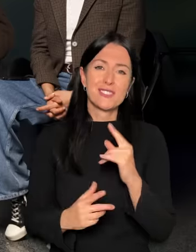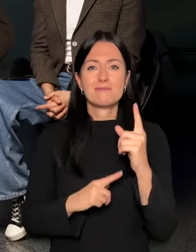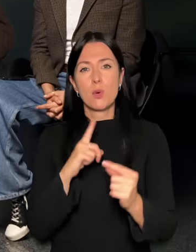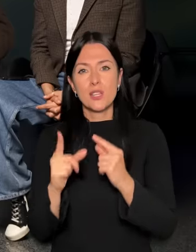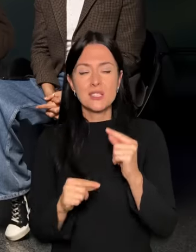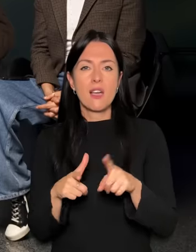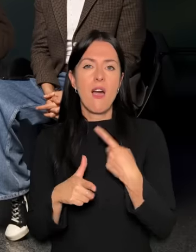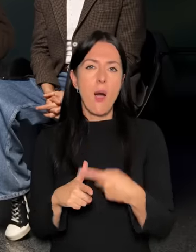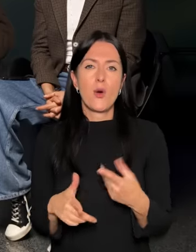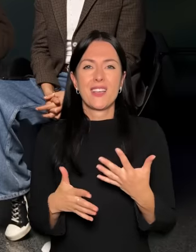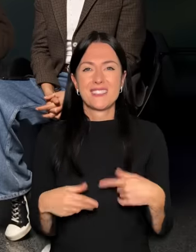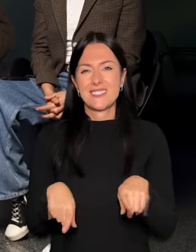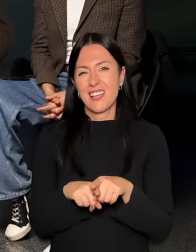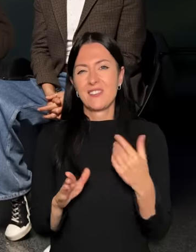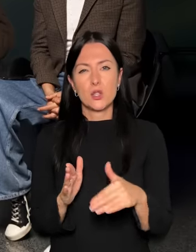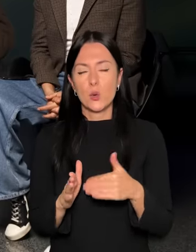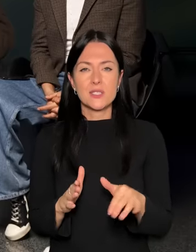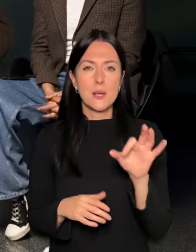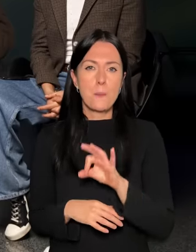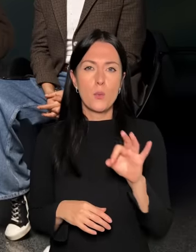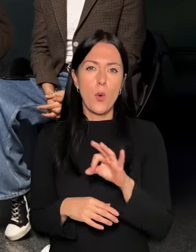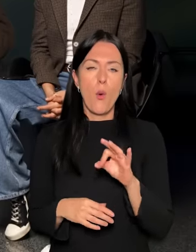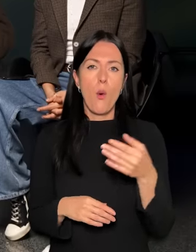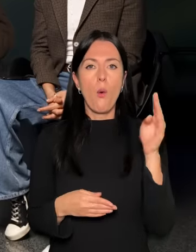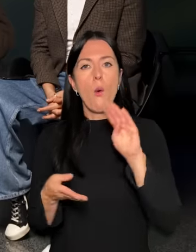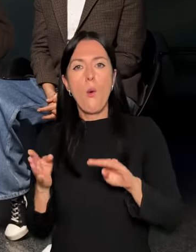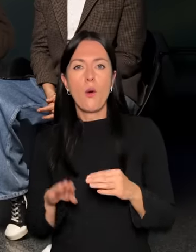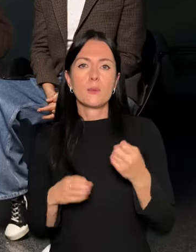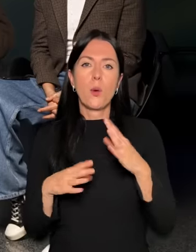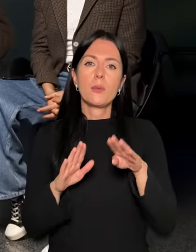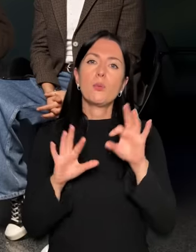some trips. Or it was mountain biking videos.